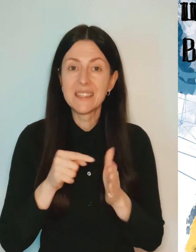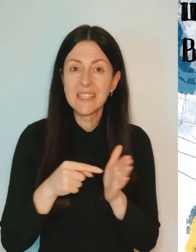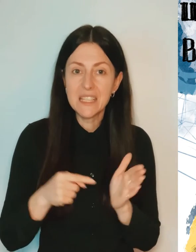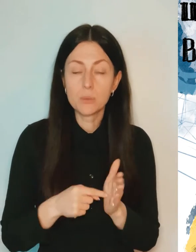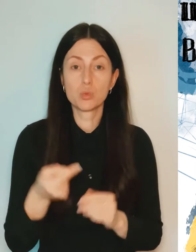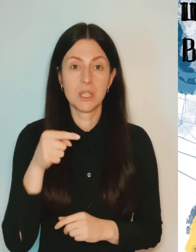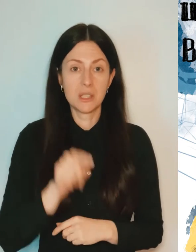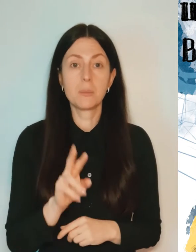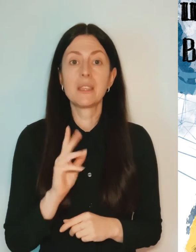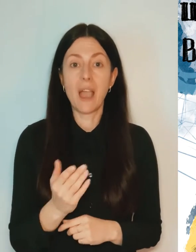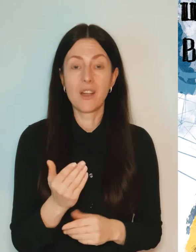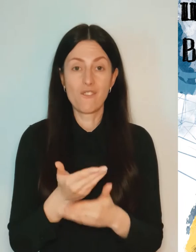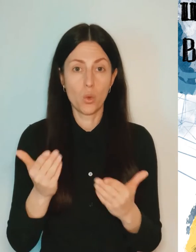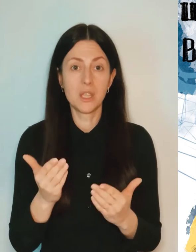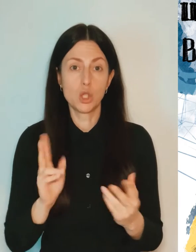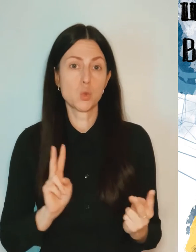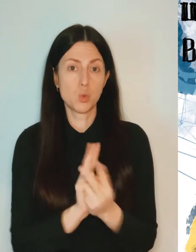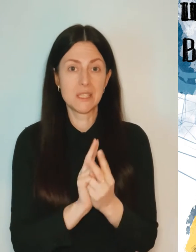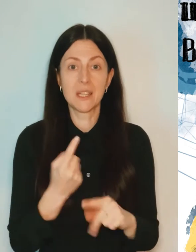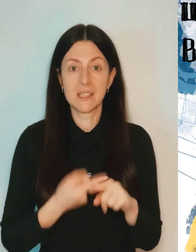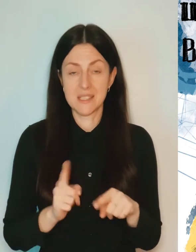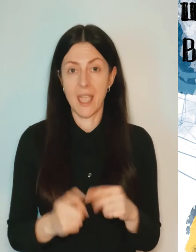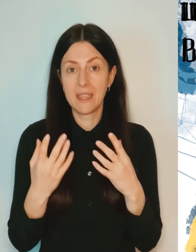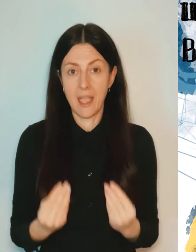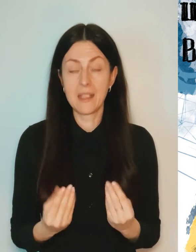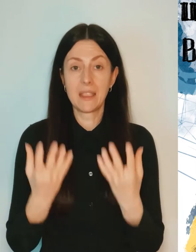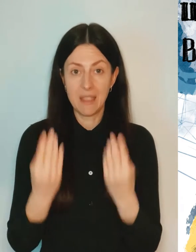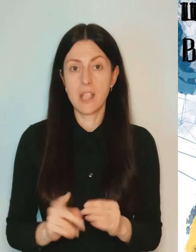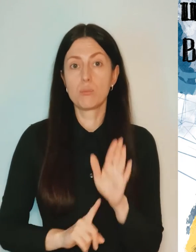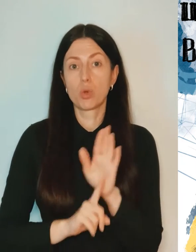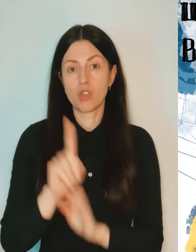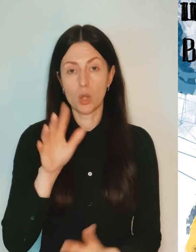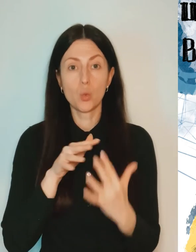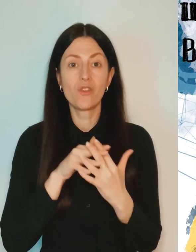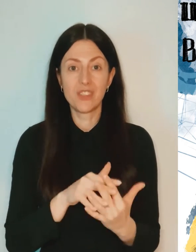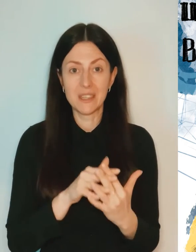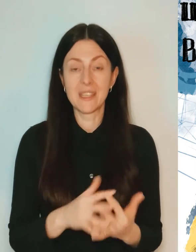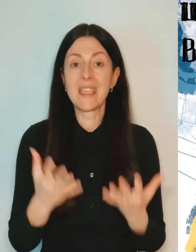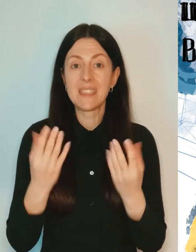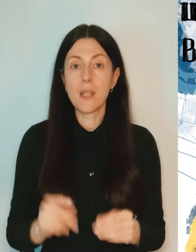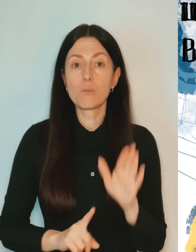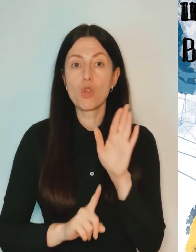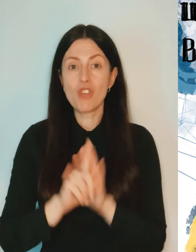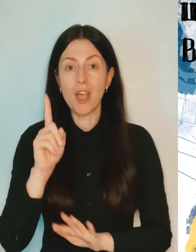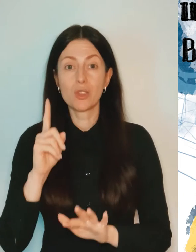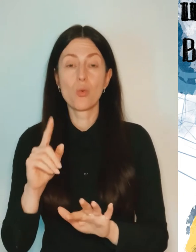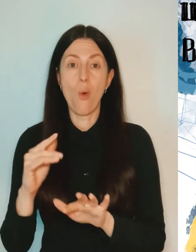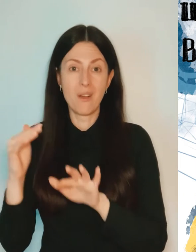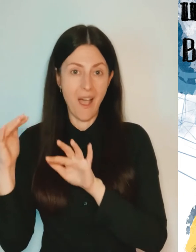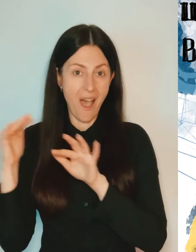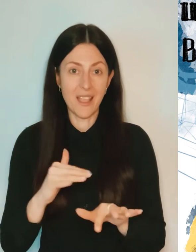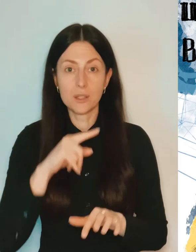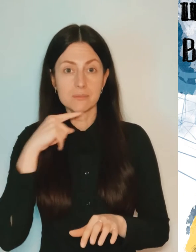how they met this day, the day of the beginning of the war, the day of the beginning of Russia's attack on Ukraine.